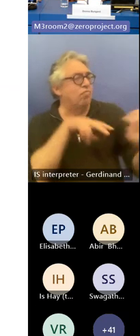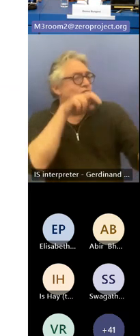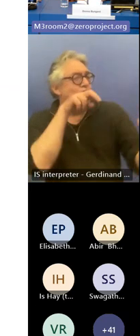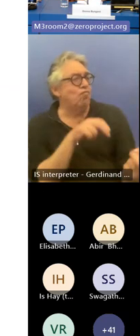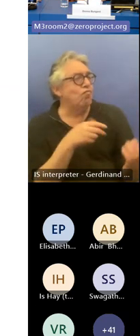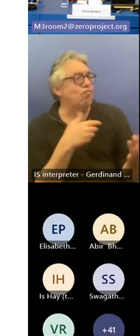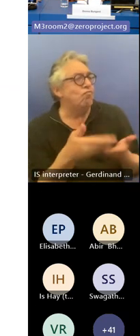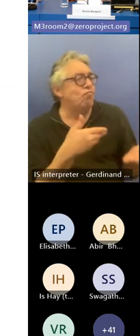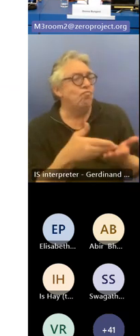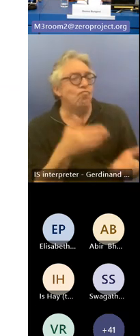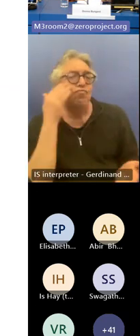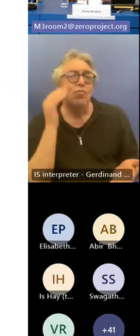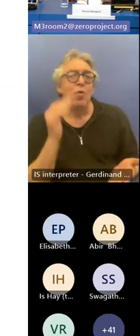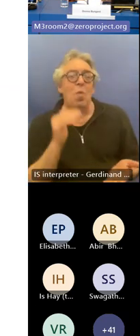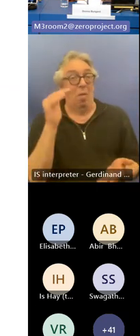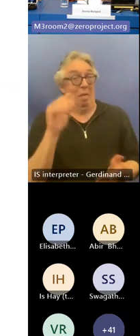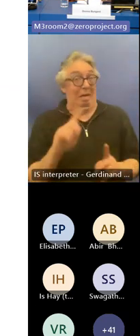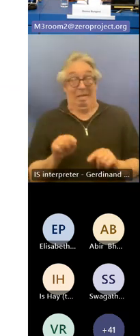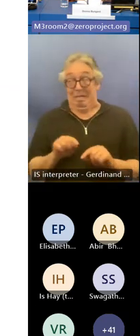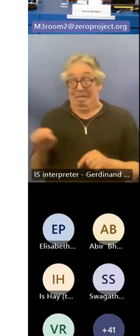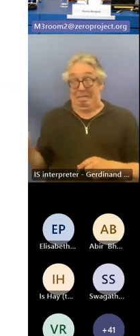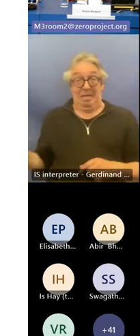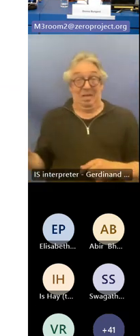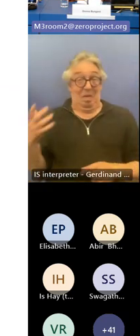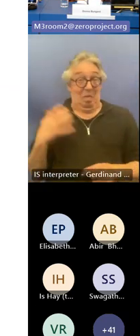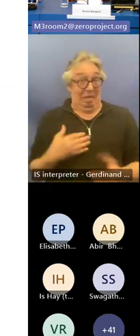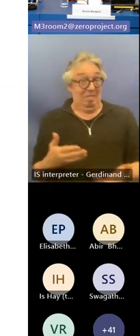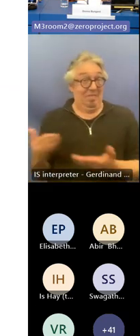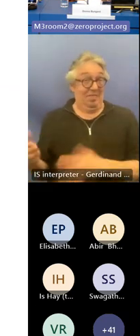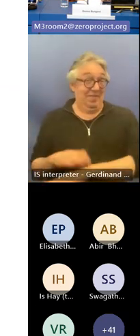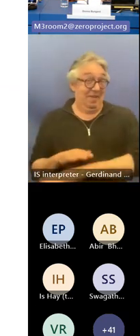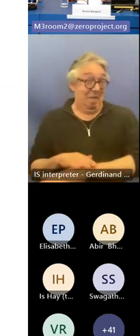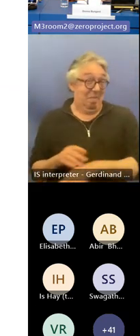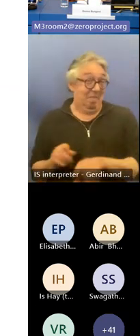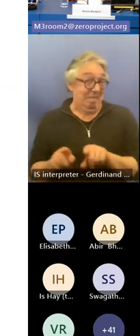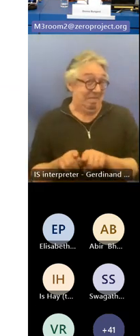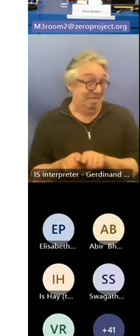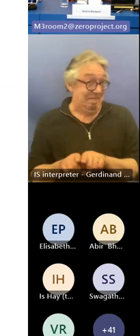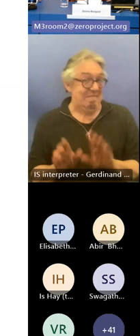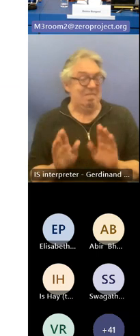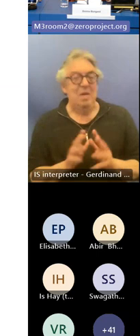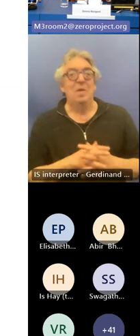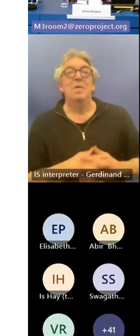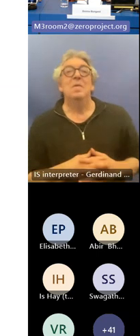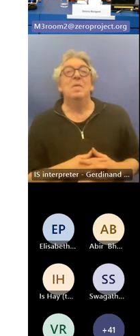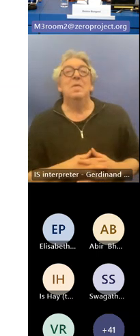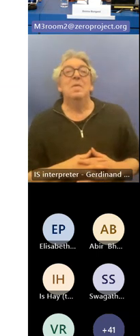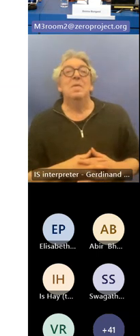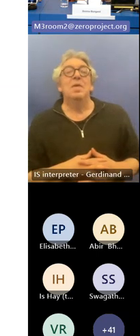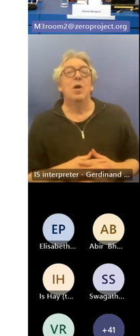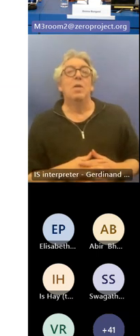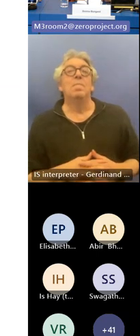give our other presenters a few more minutes. What we will do is, we will come back… we have